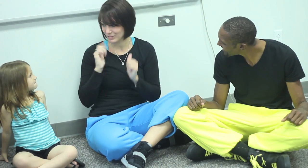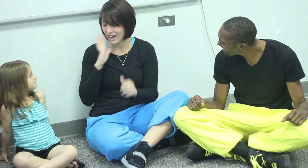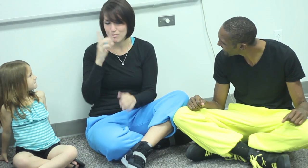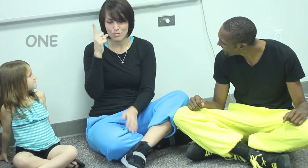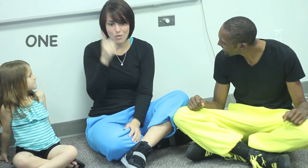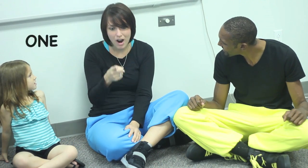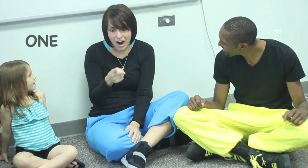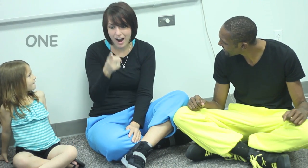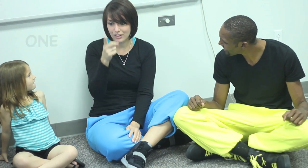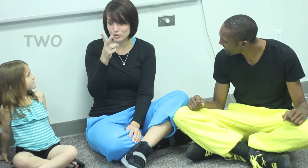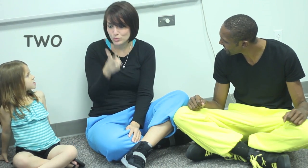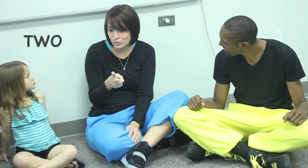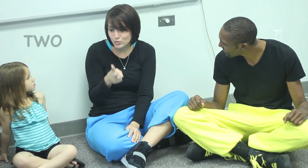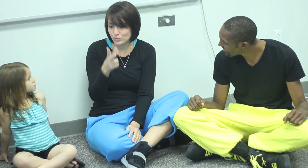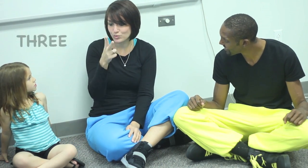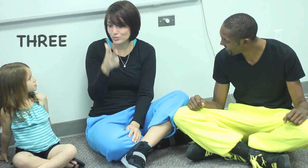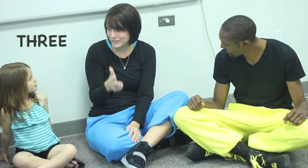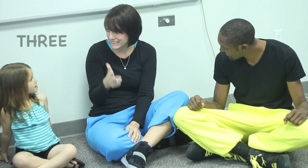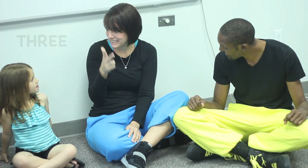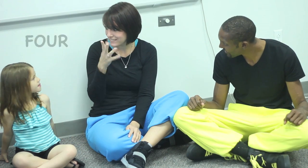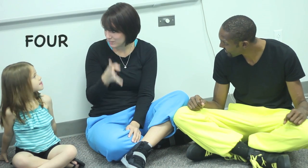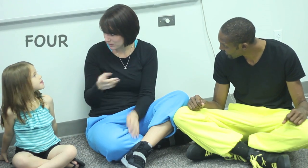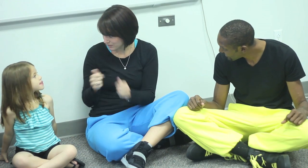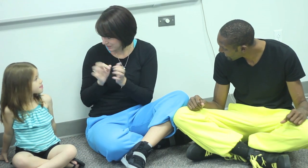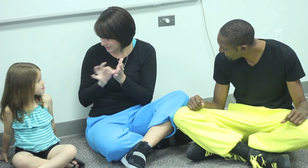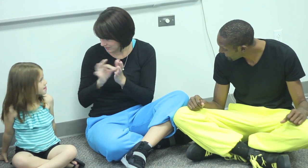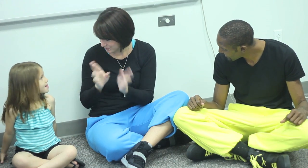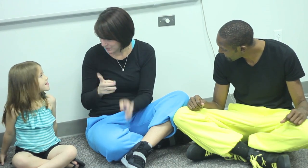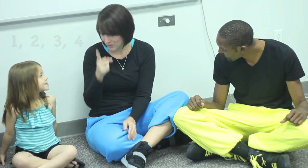When performing, we count to four. Count with me.